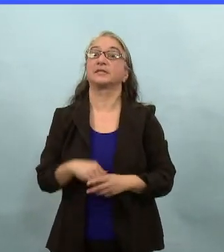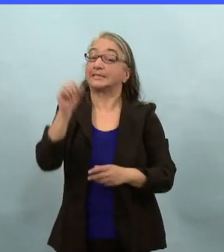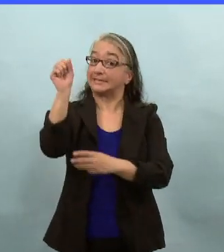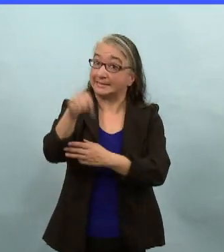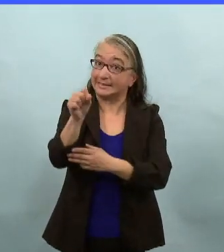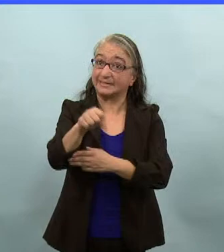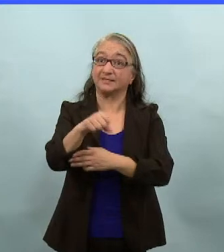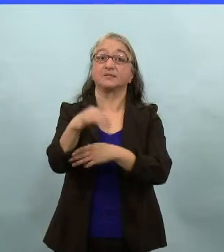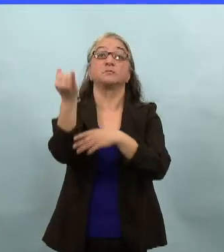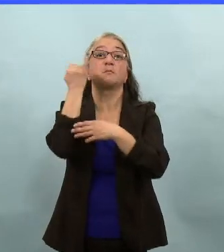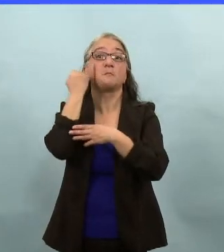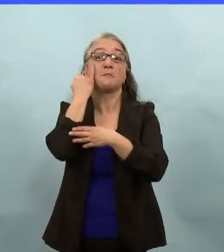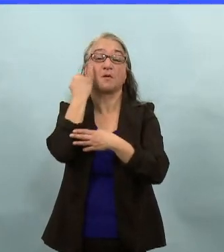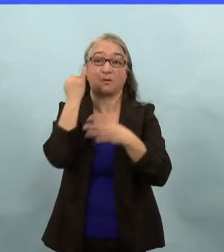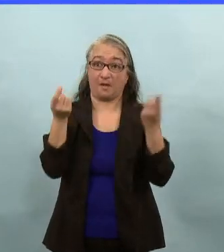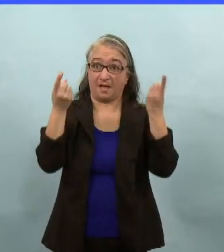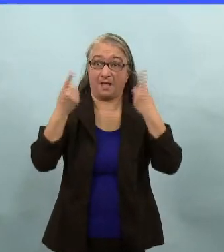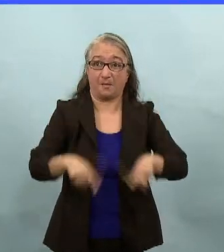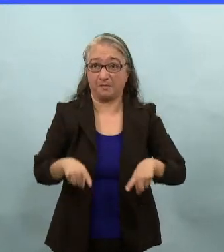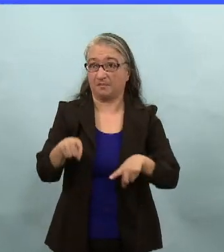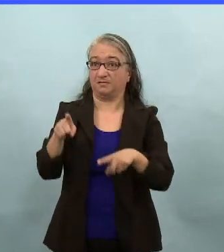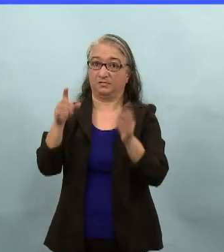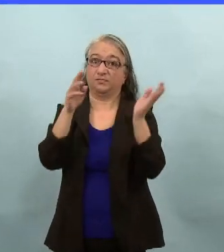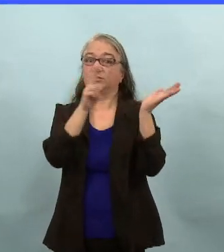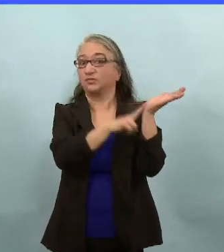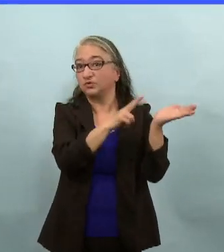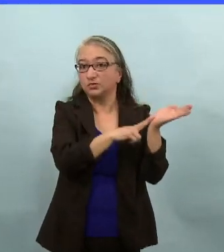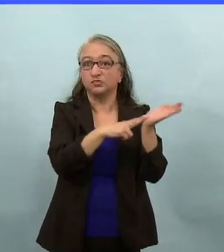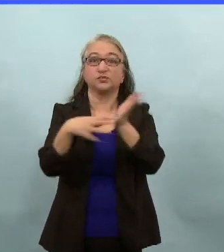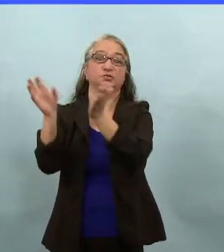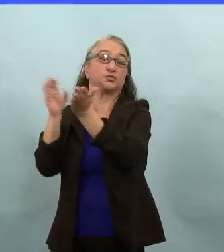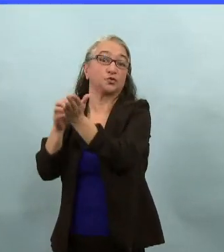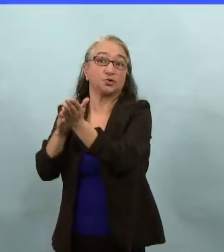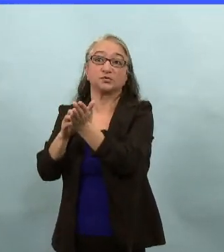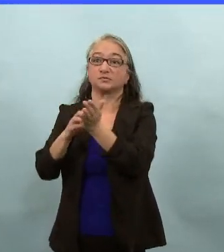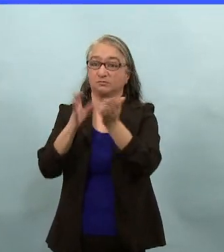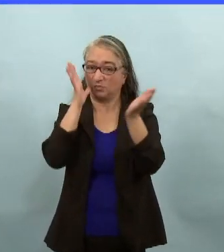each one of the charts and looking to see what the reason for admission was and at the present